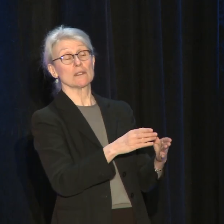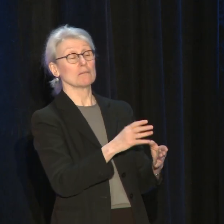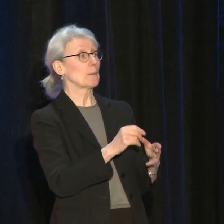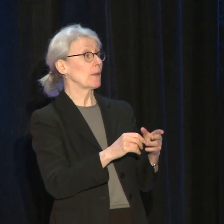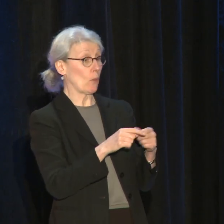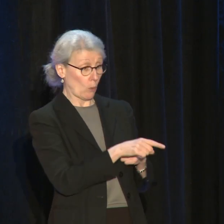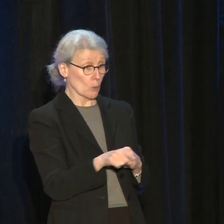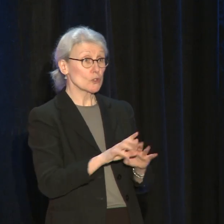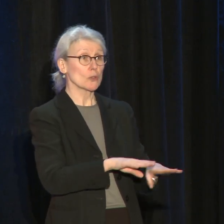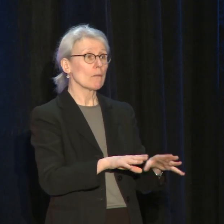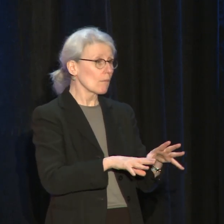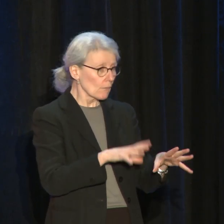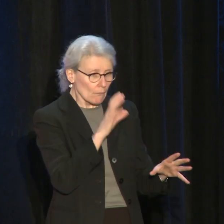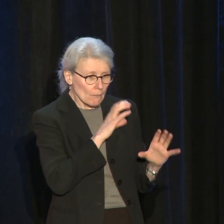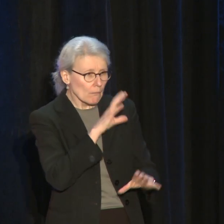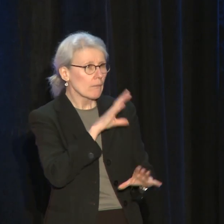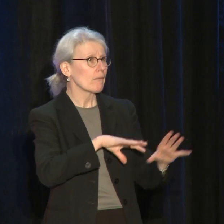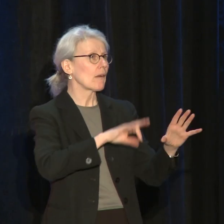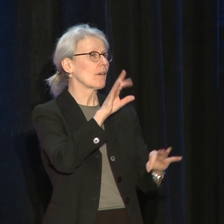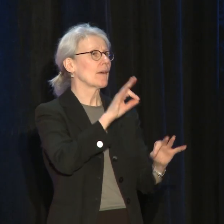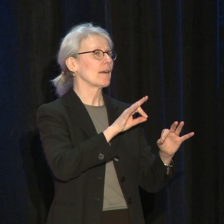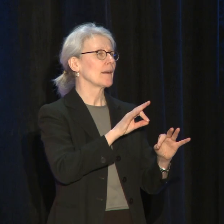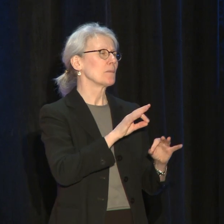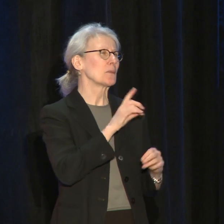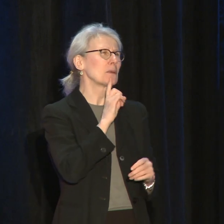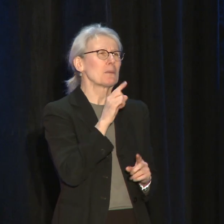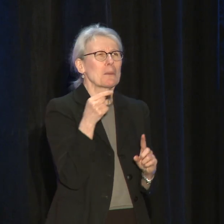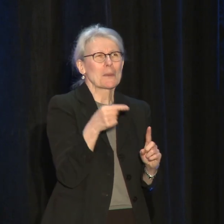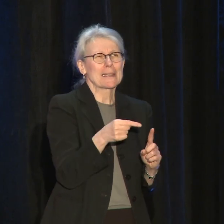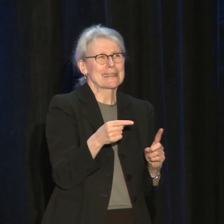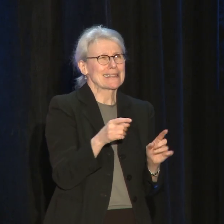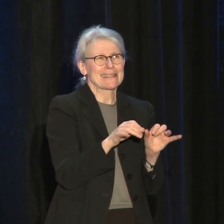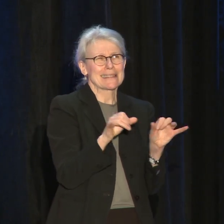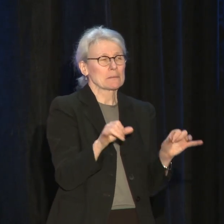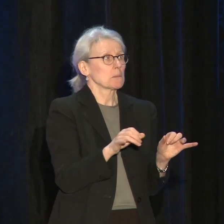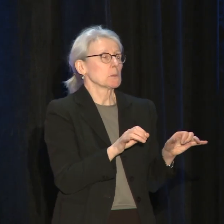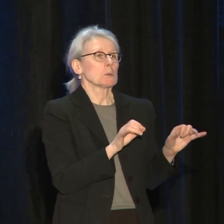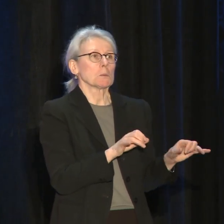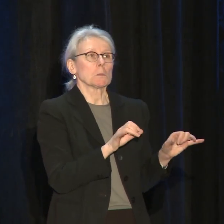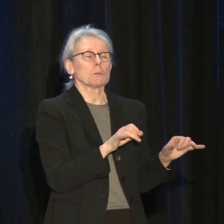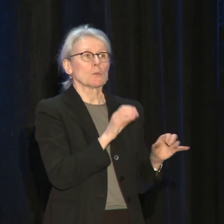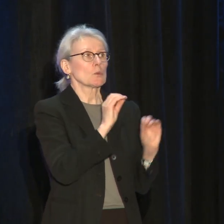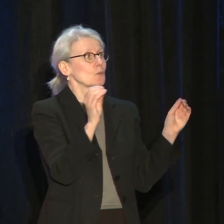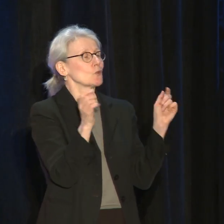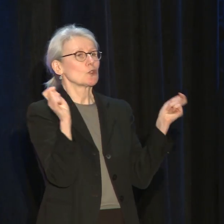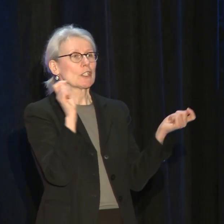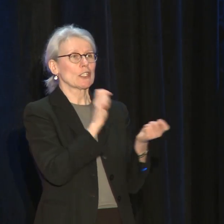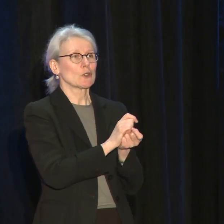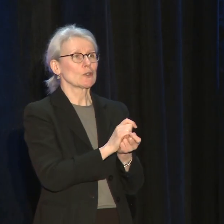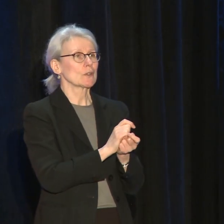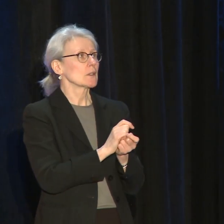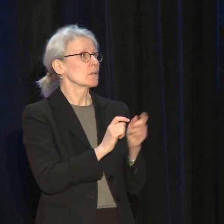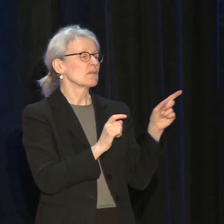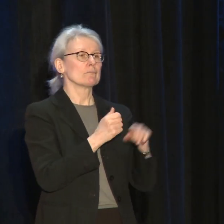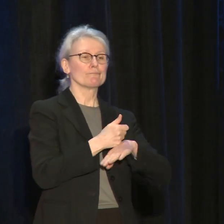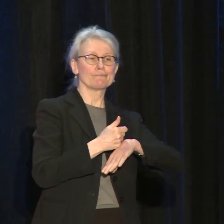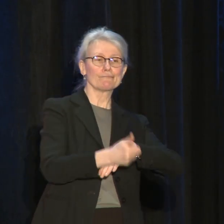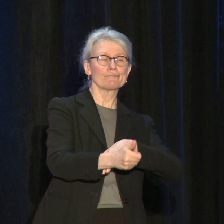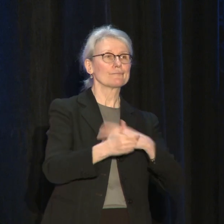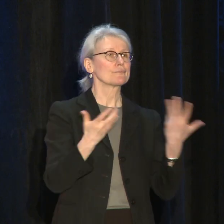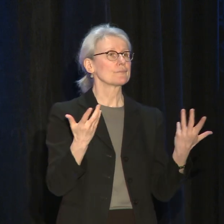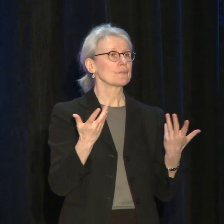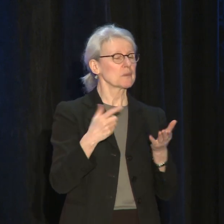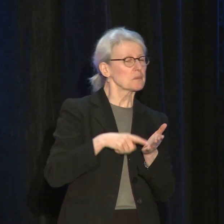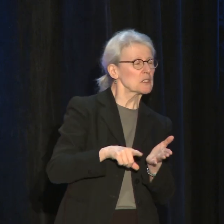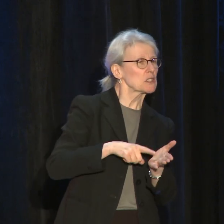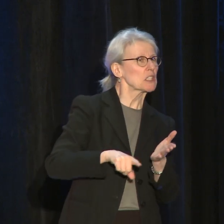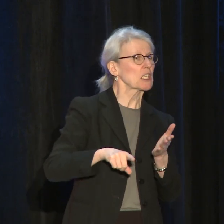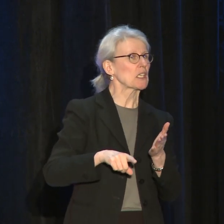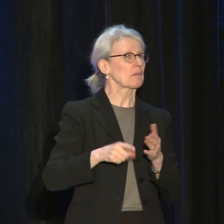children, but basically the system still operated the same way: accusing, investigating, forcing